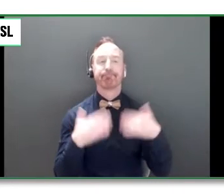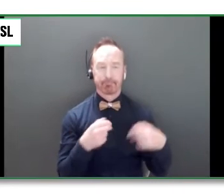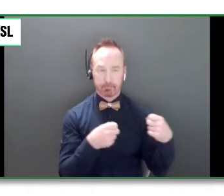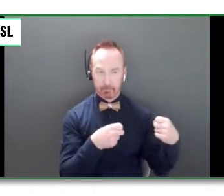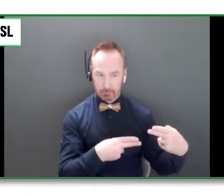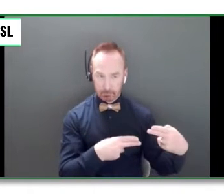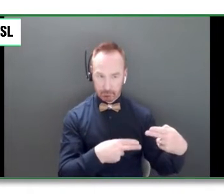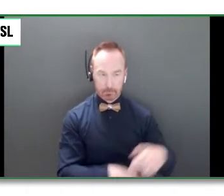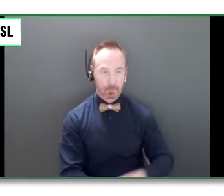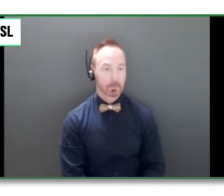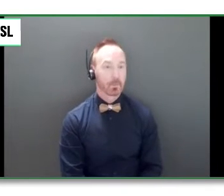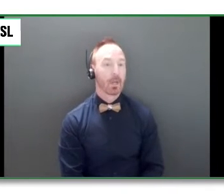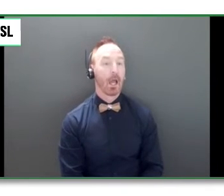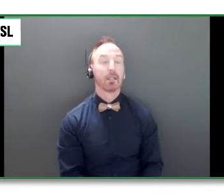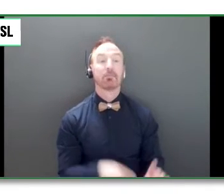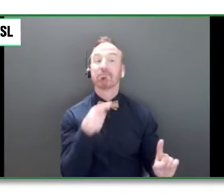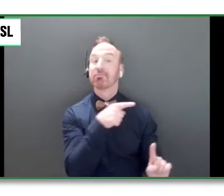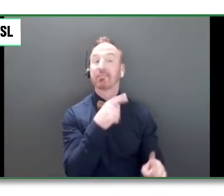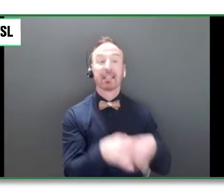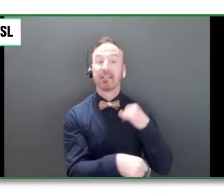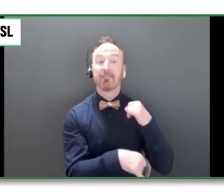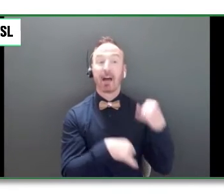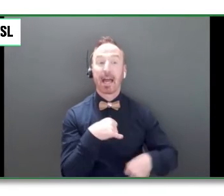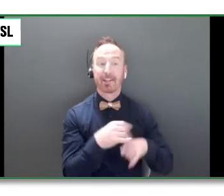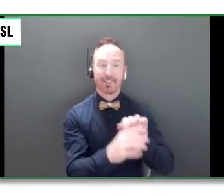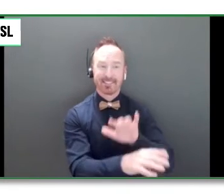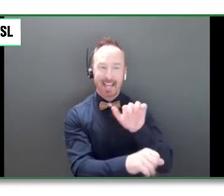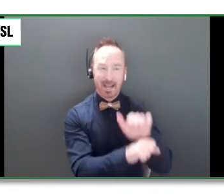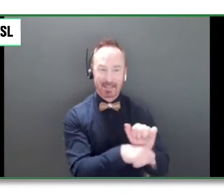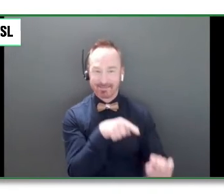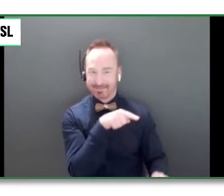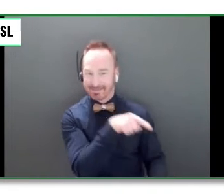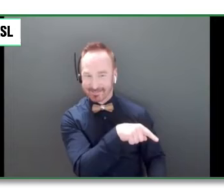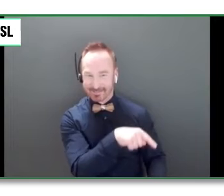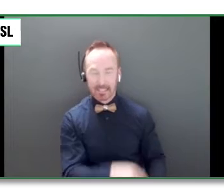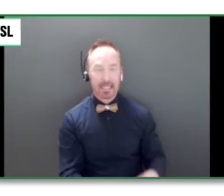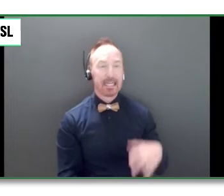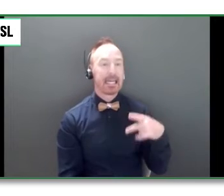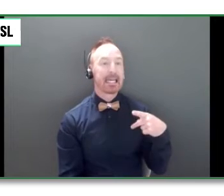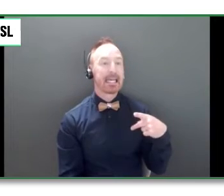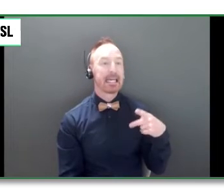And then in the final assignment it's a peripatetic walk just considering